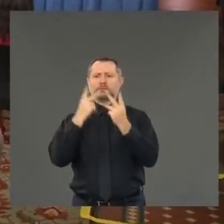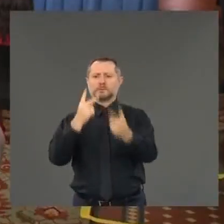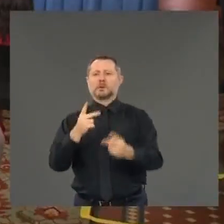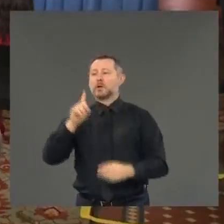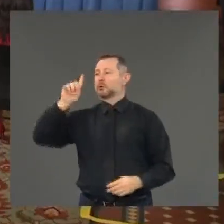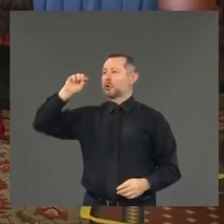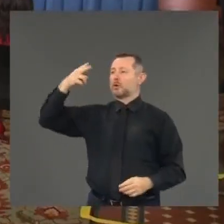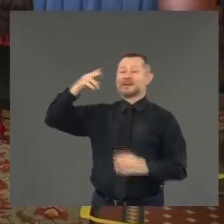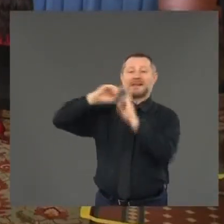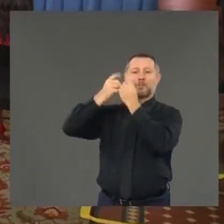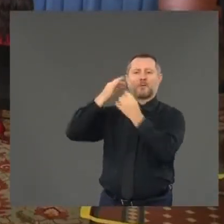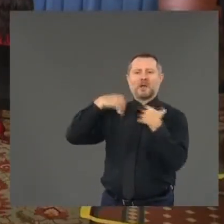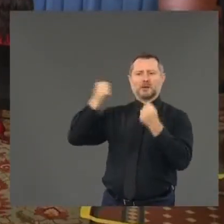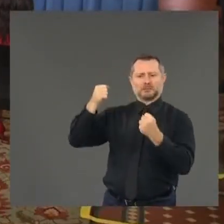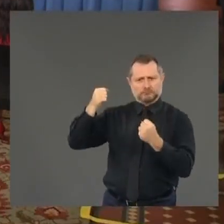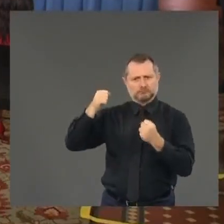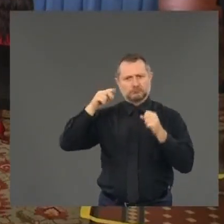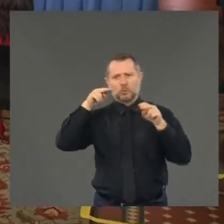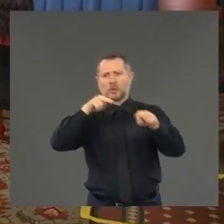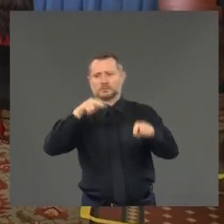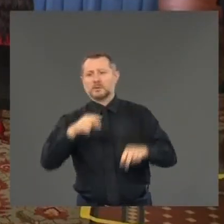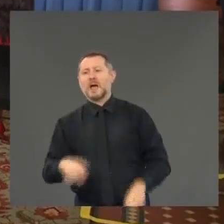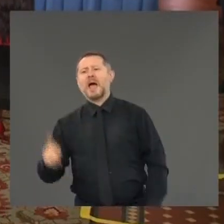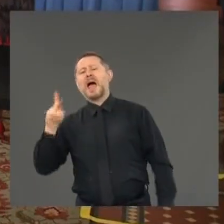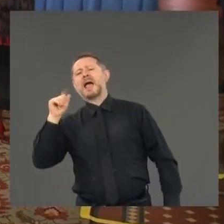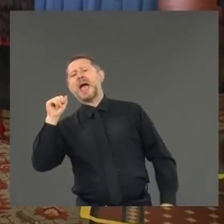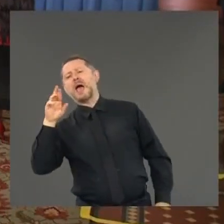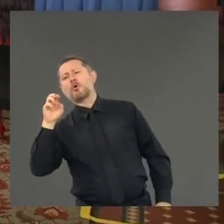IT IS SAFE, WE WILL ALLOW IT AND THE DEPARTMENT OF HEALTH IS